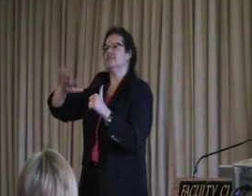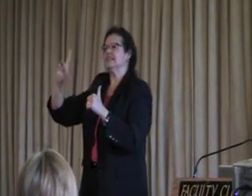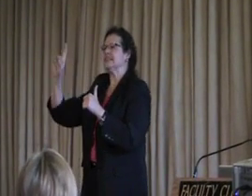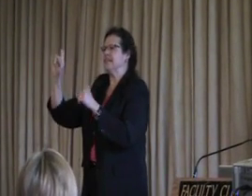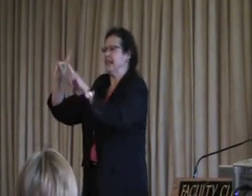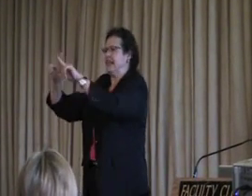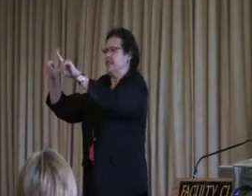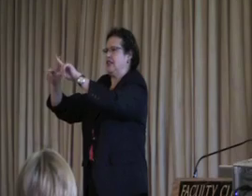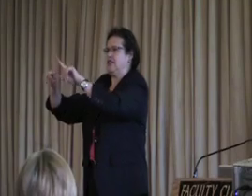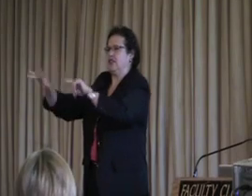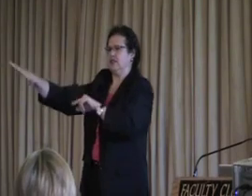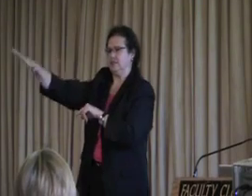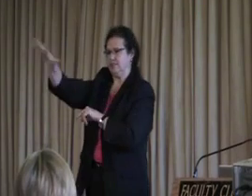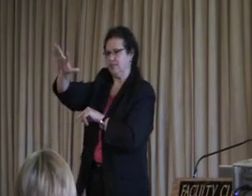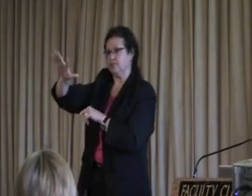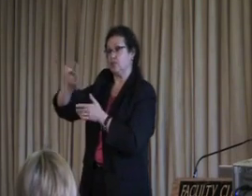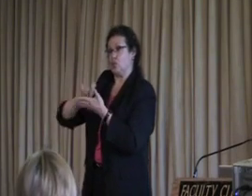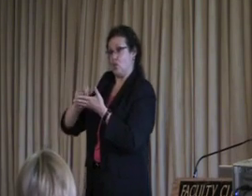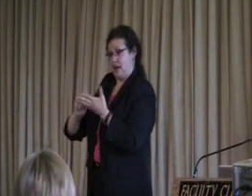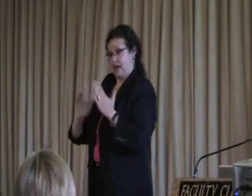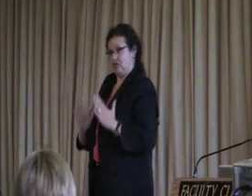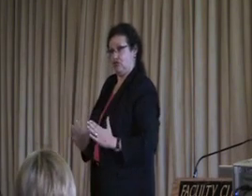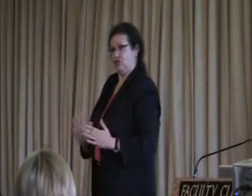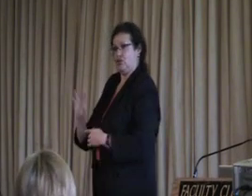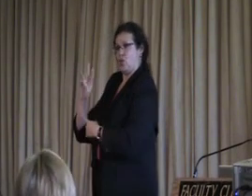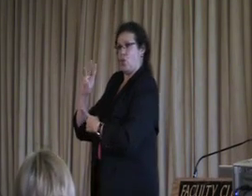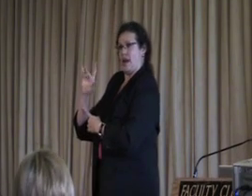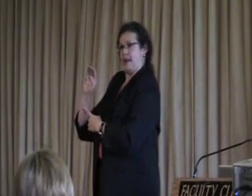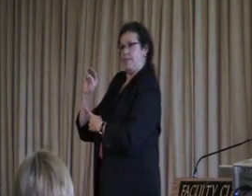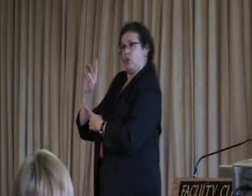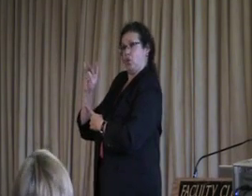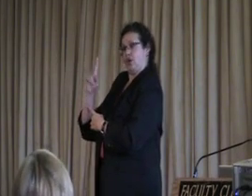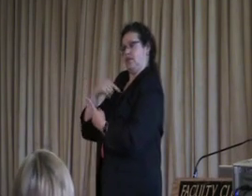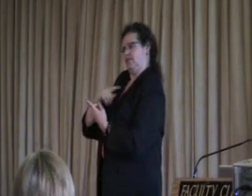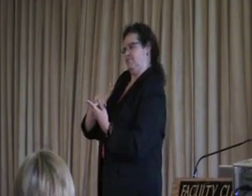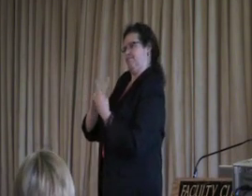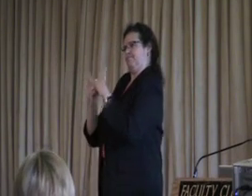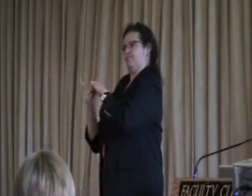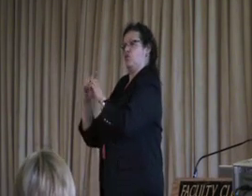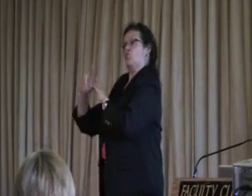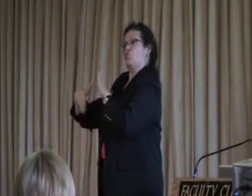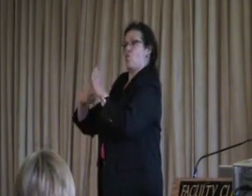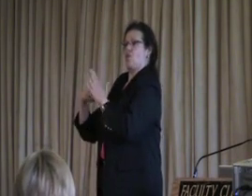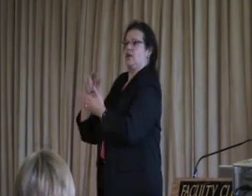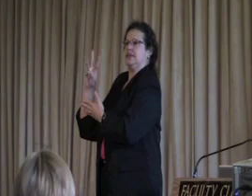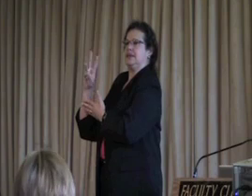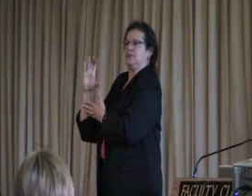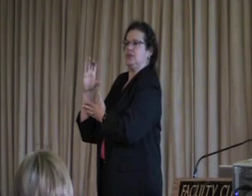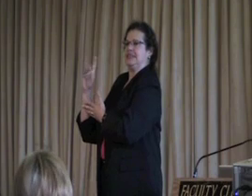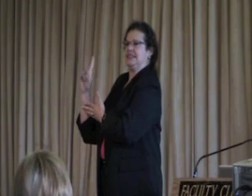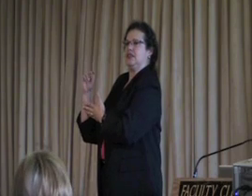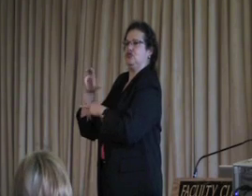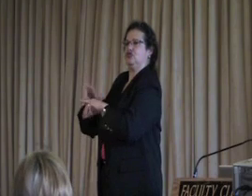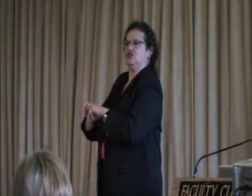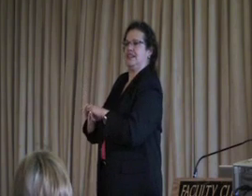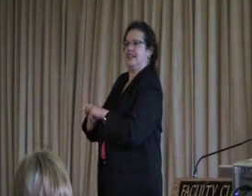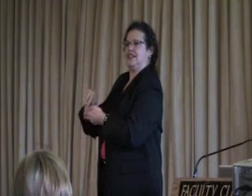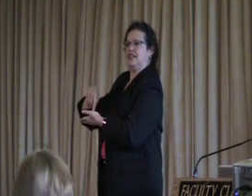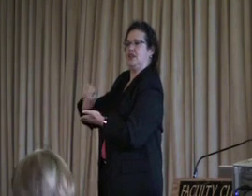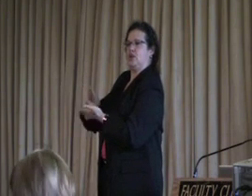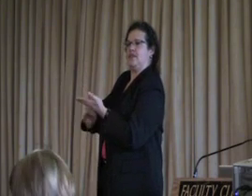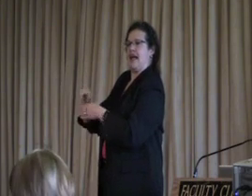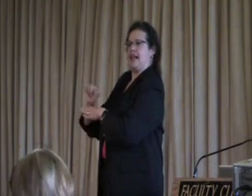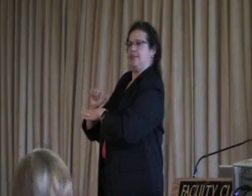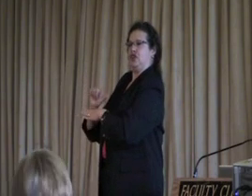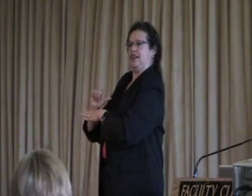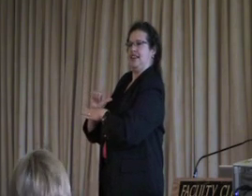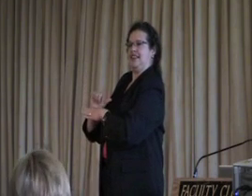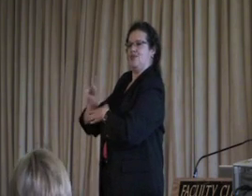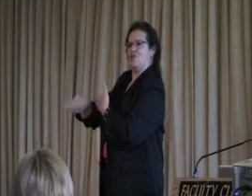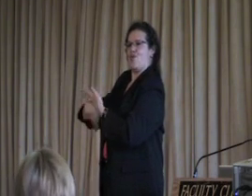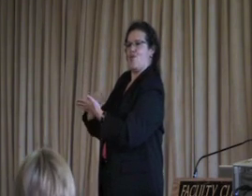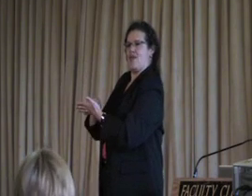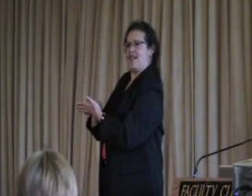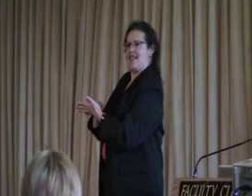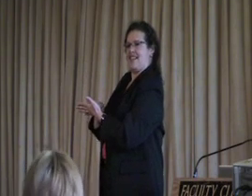applies to us today for those of us who are deaf, deafened, hard of hearing, William Wordsworth